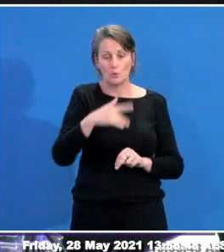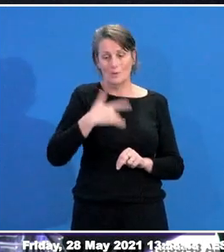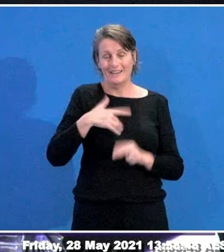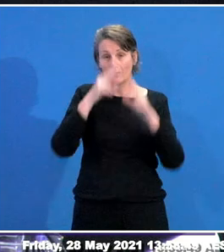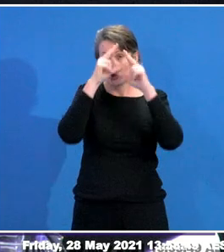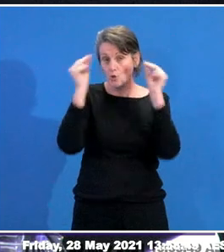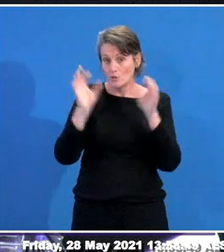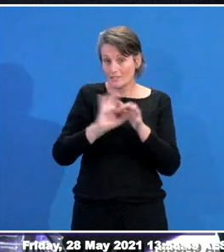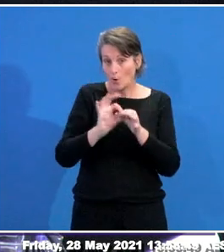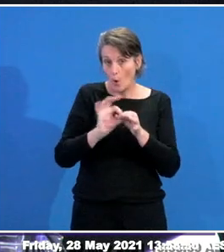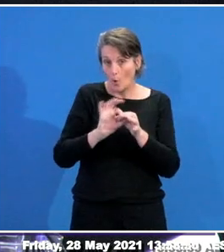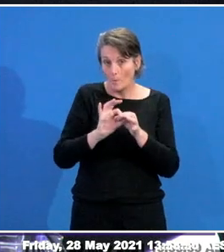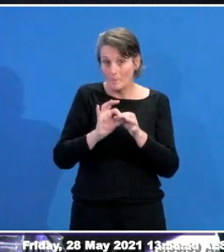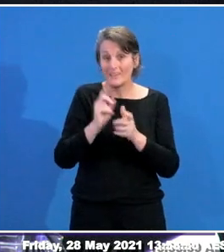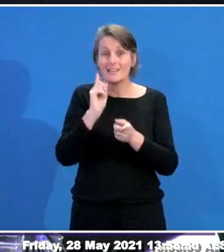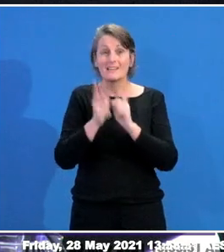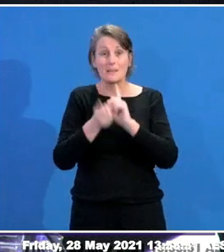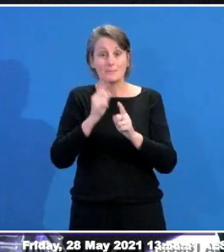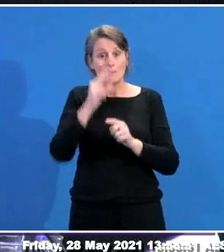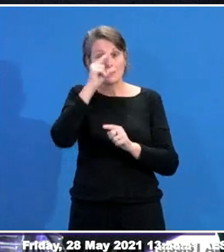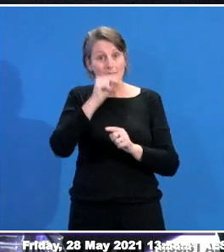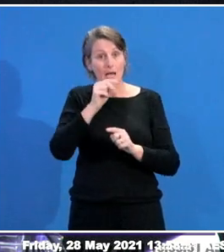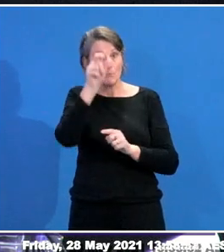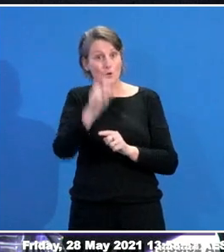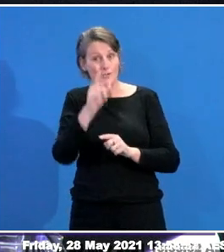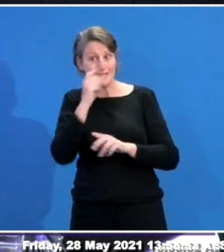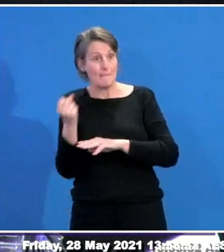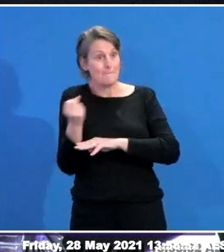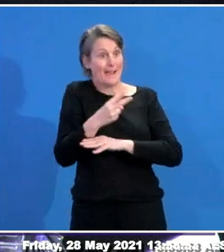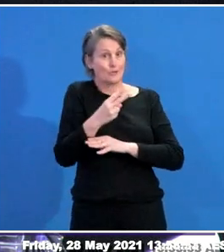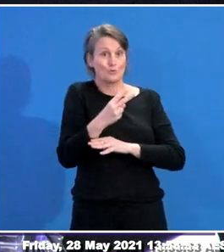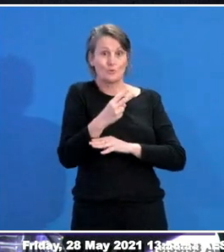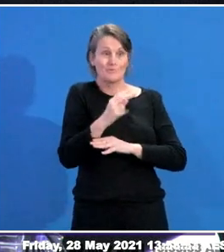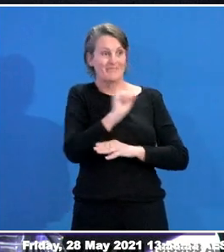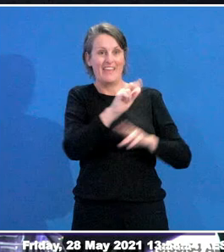Some people are able to return back to their family home with modification and support.